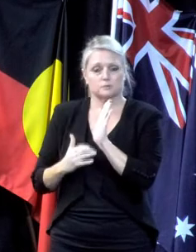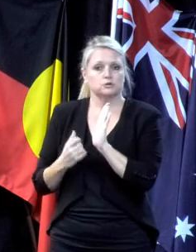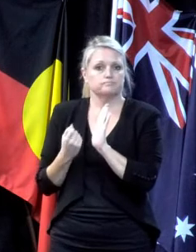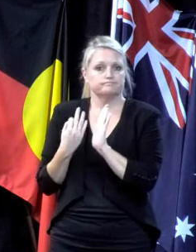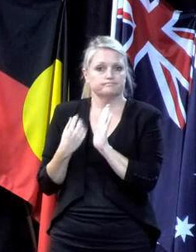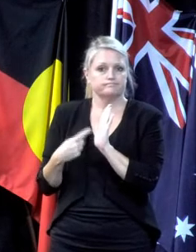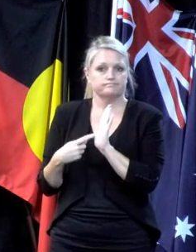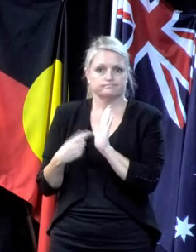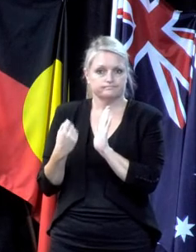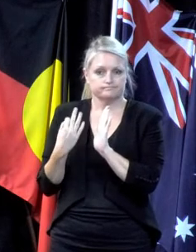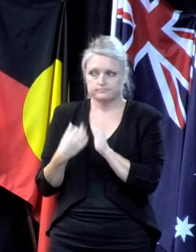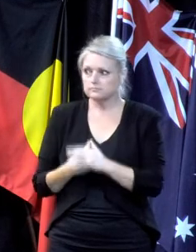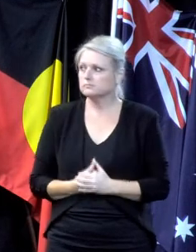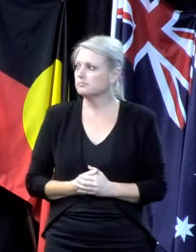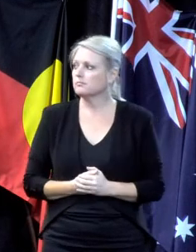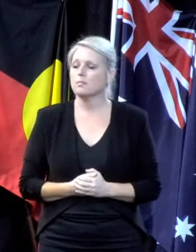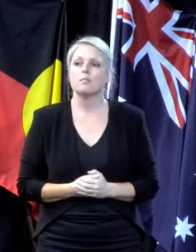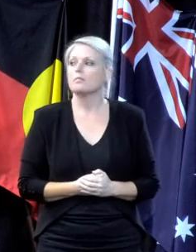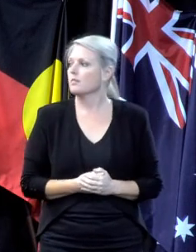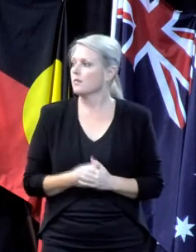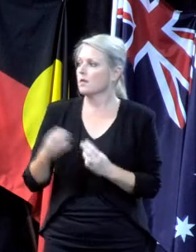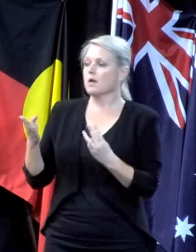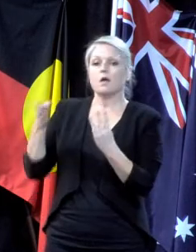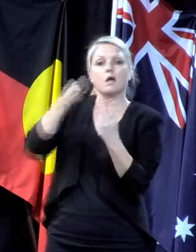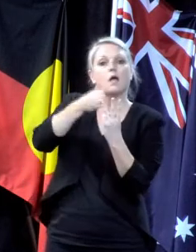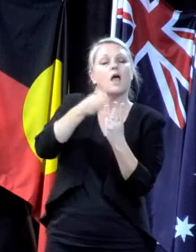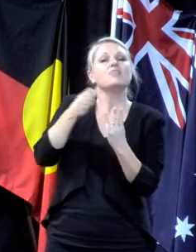They’re not employed by us. They’re employed by Queensland Health. Yes.